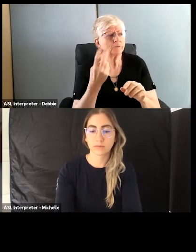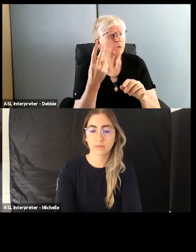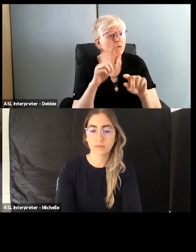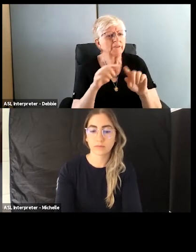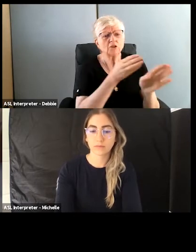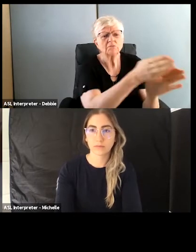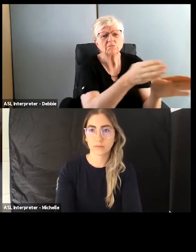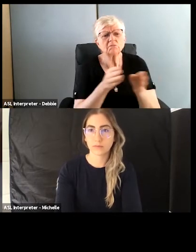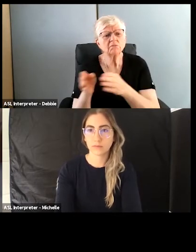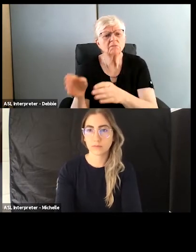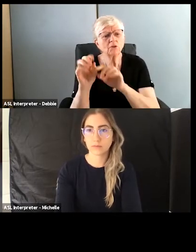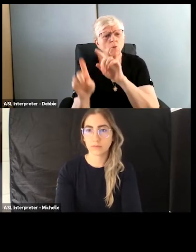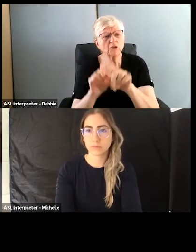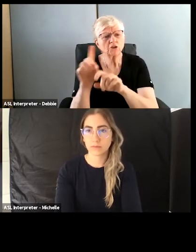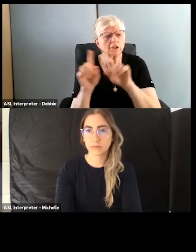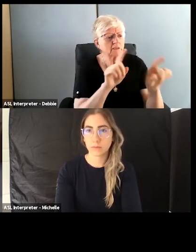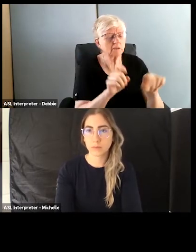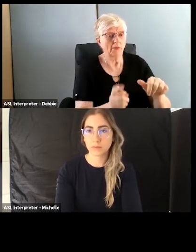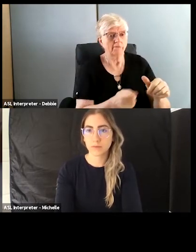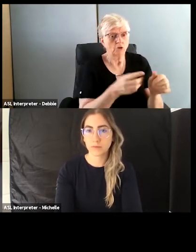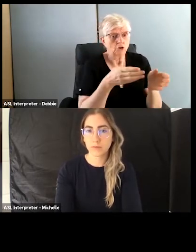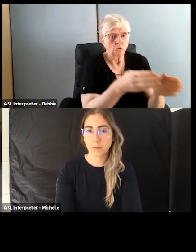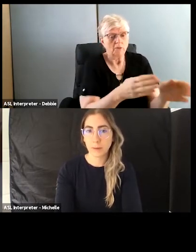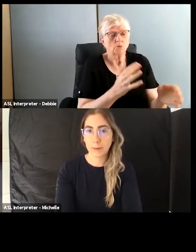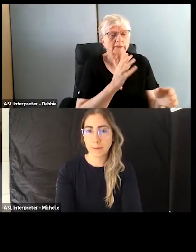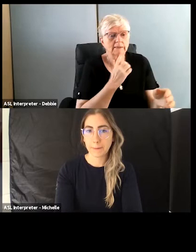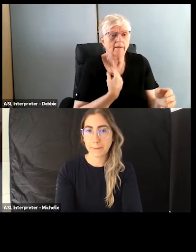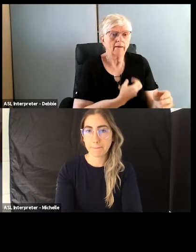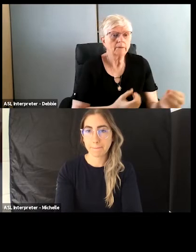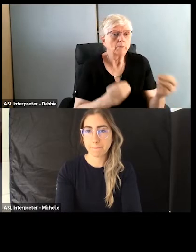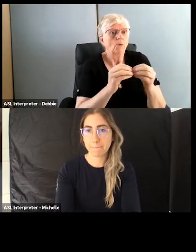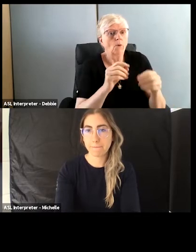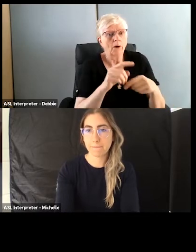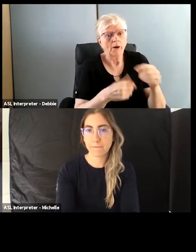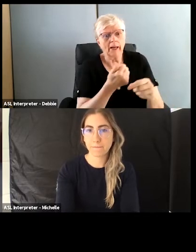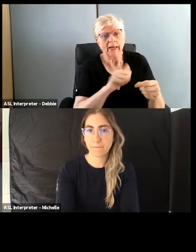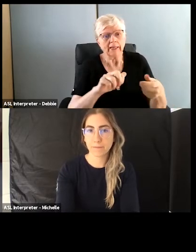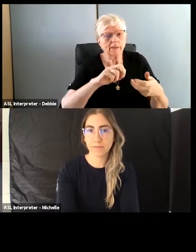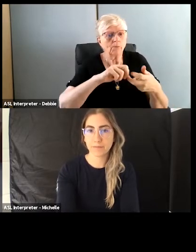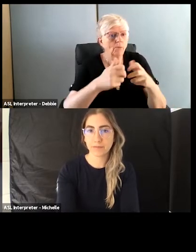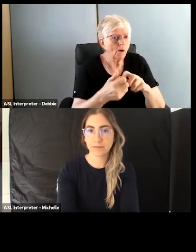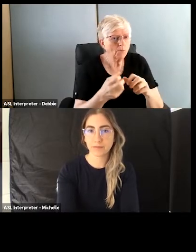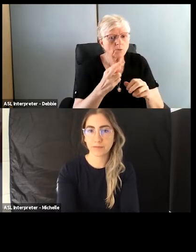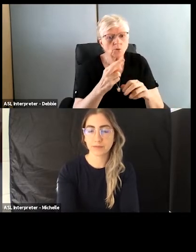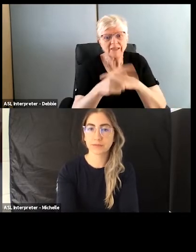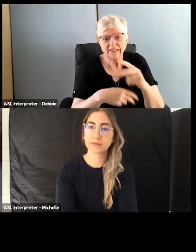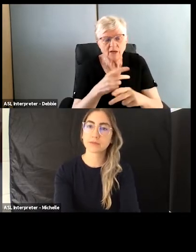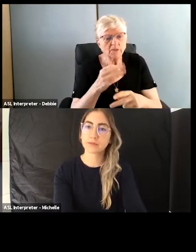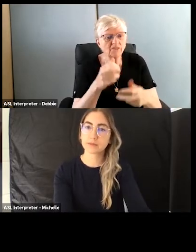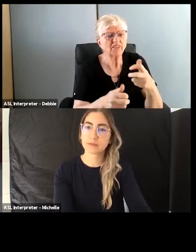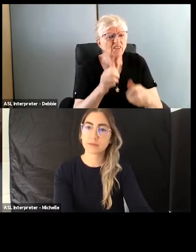ASKED PARTICIPANTS TO RESPONDENT TO A COUPLE STREAMS OF QUESTIONS, OPEN- ENDED PARTICIPANTS TO RESPONDENT TO A COUPLE STREAMS OF QUESTIONS,